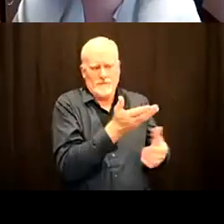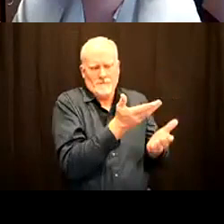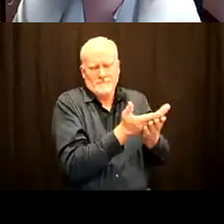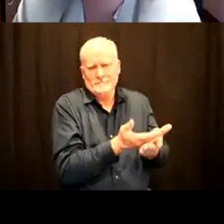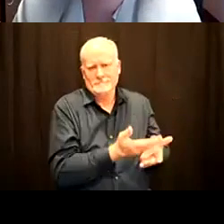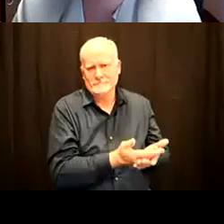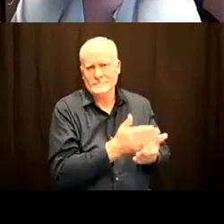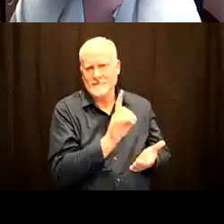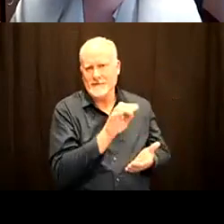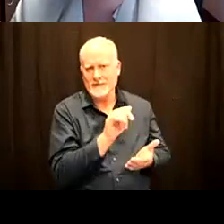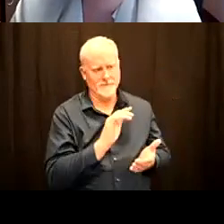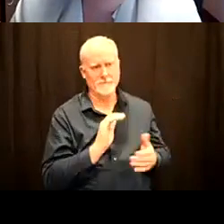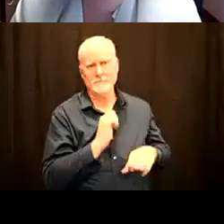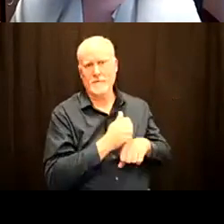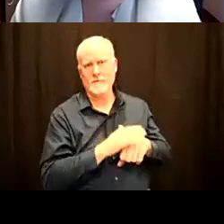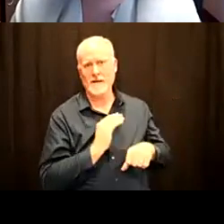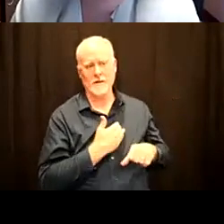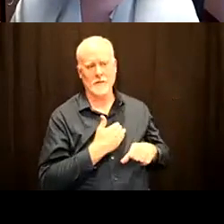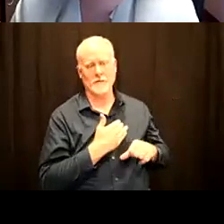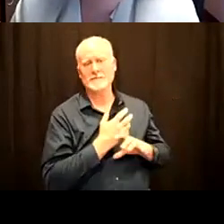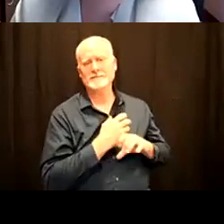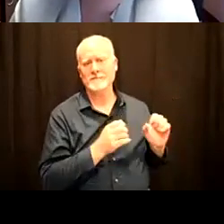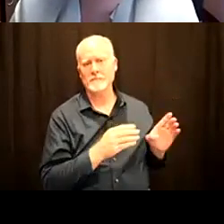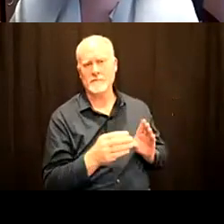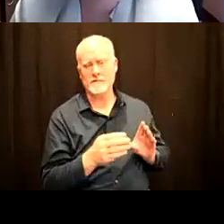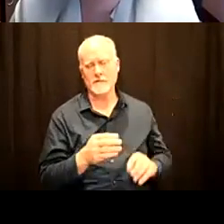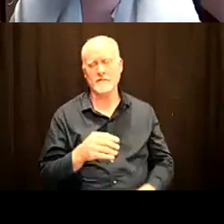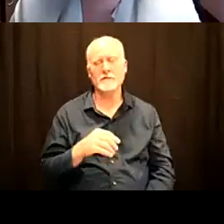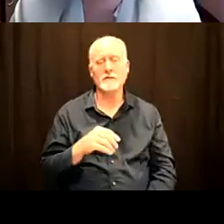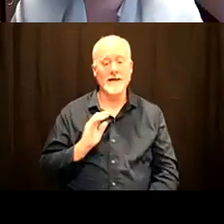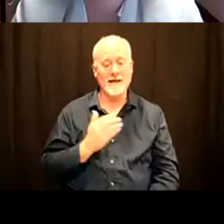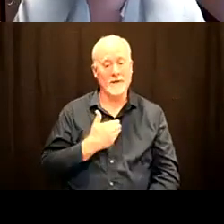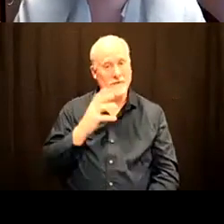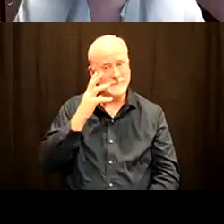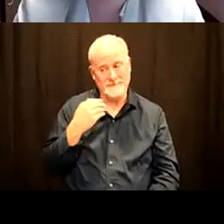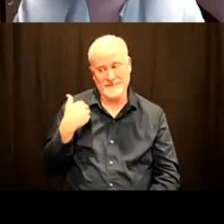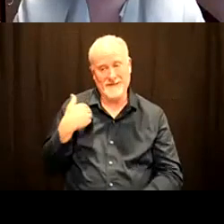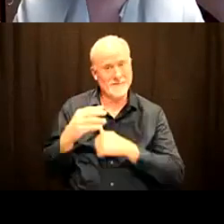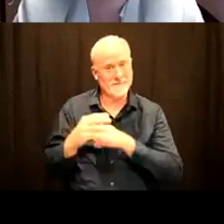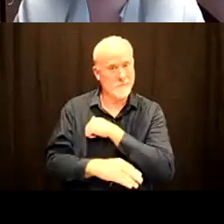plan as dr benoit shared based on our experience in the fall semester and everything we've learned